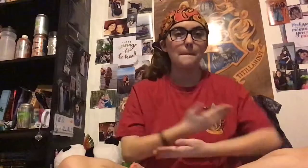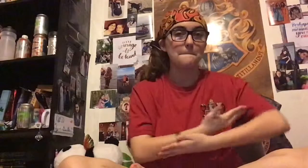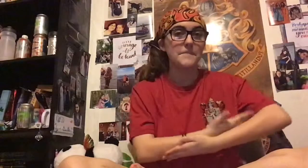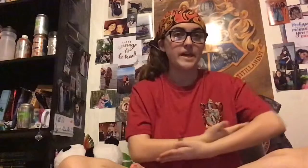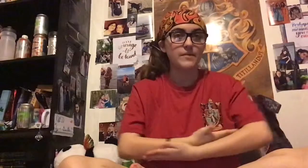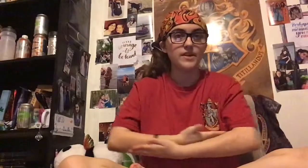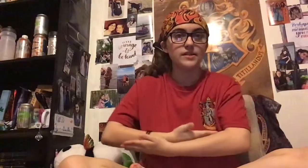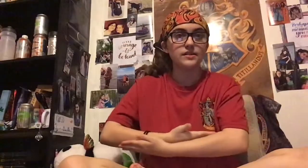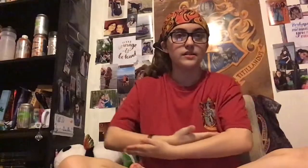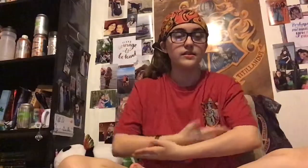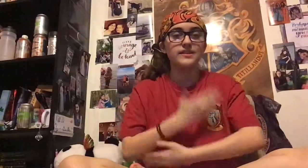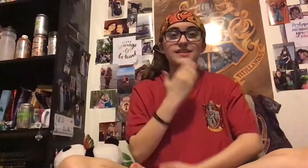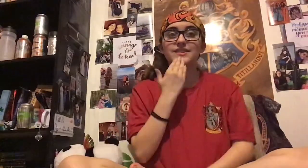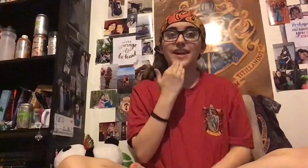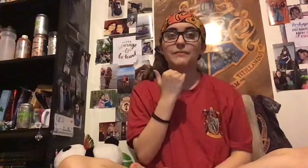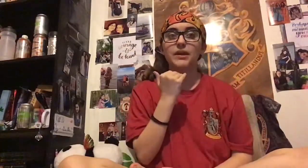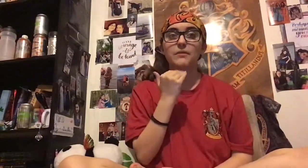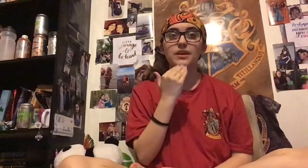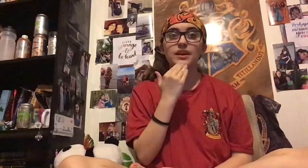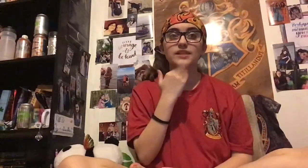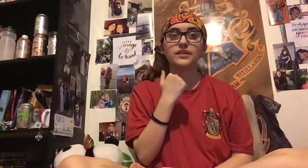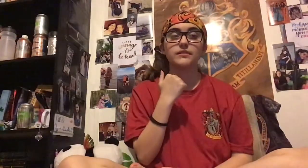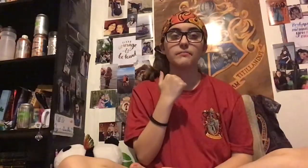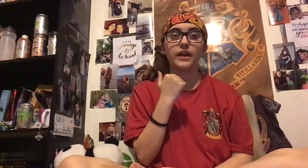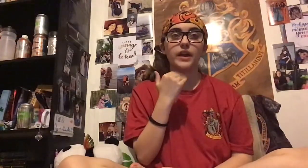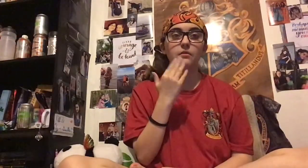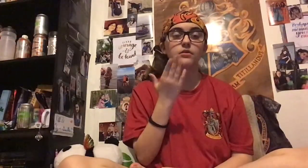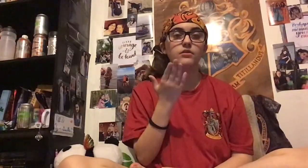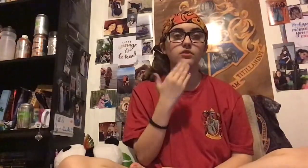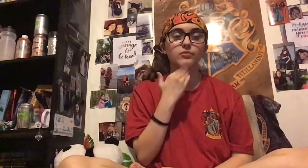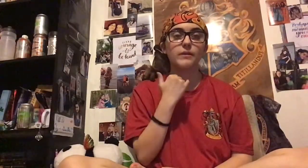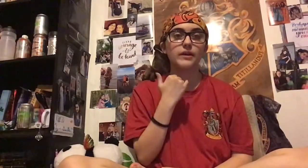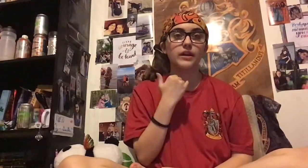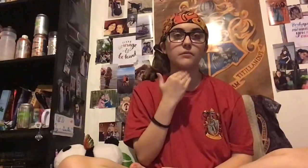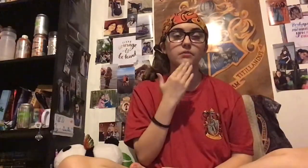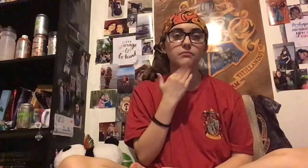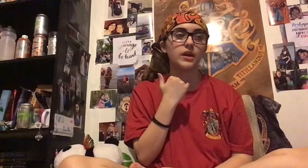Babies, this is like baby as in babe. You're my babe, baby